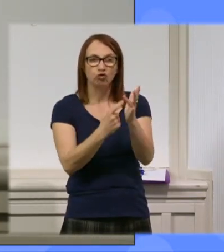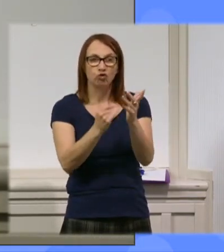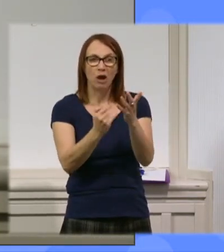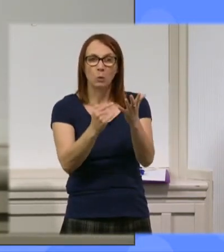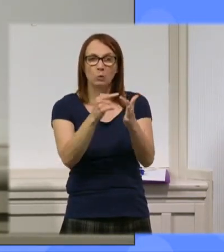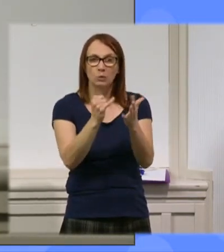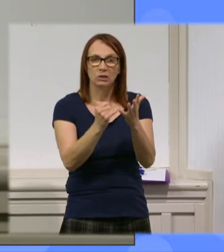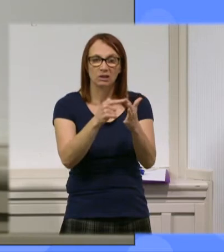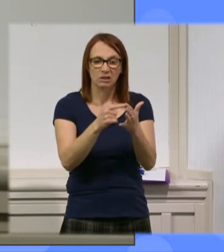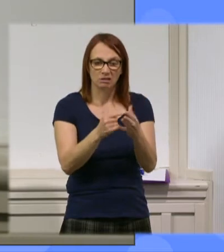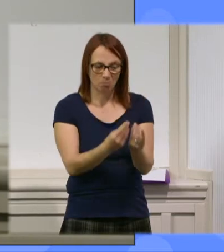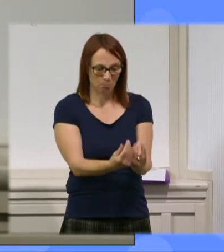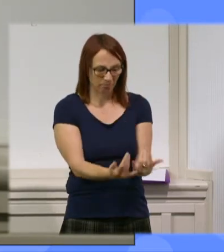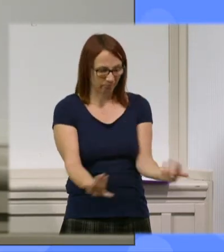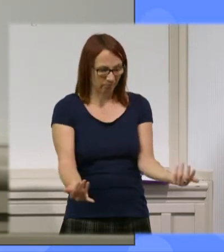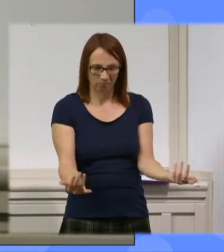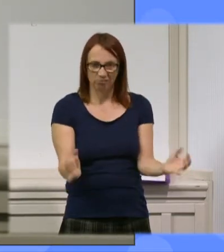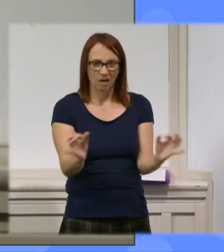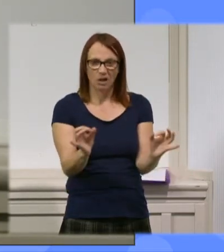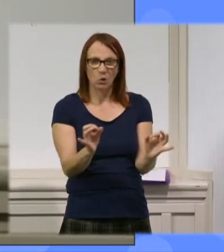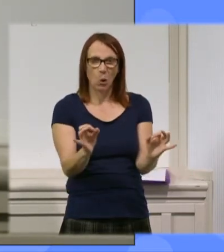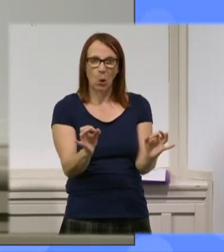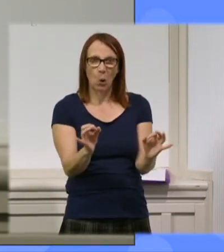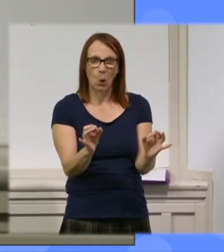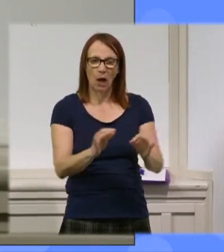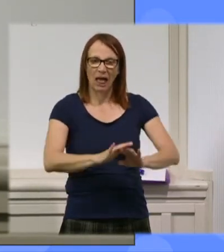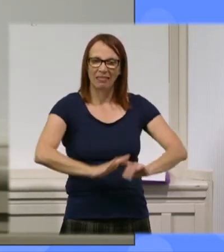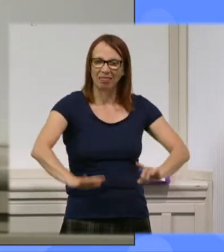economic value as well so if we can look at the land in Scotland as something